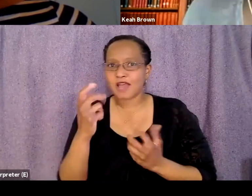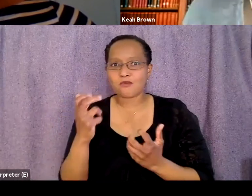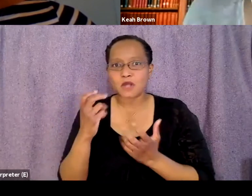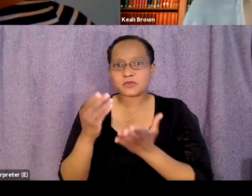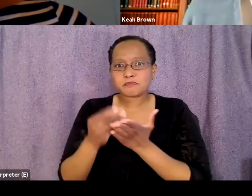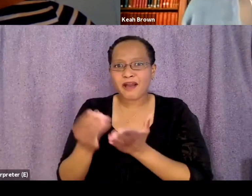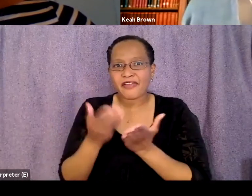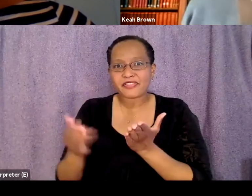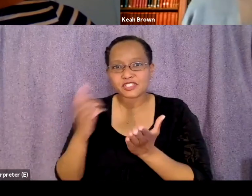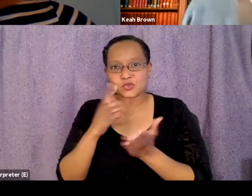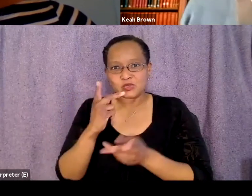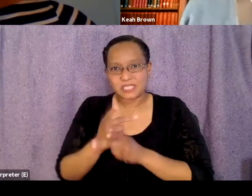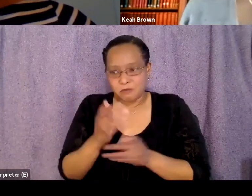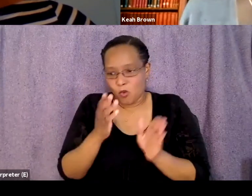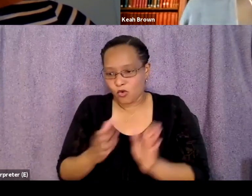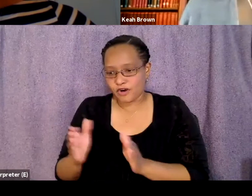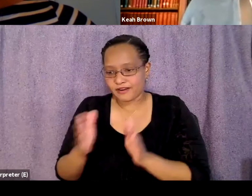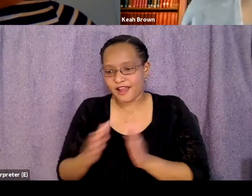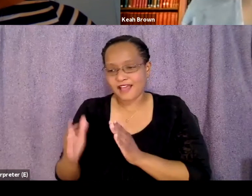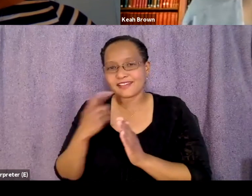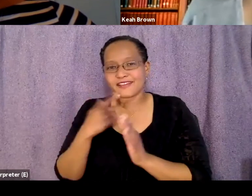stuff like the little wicker baskets and.